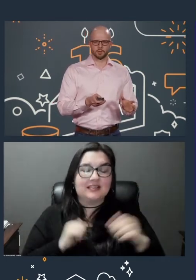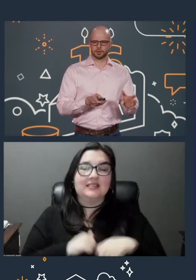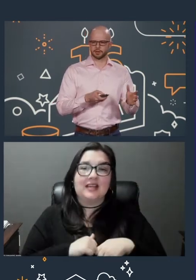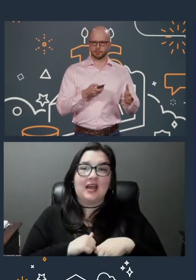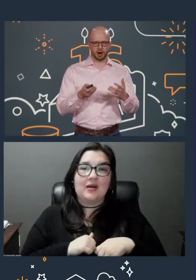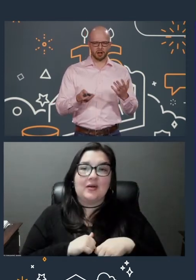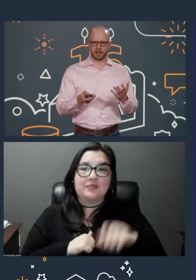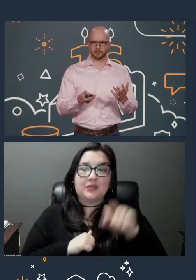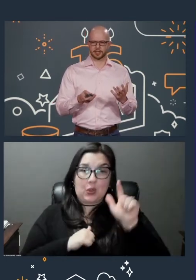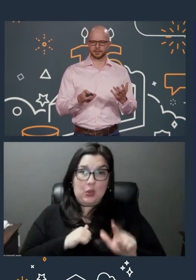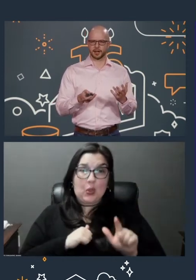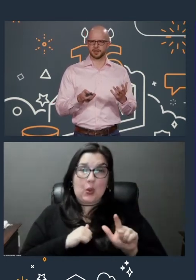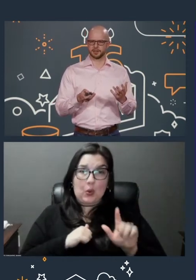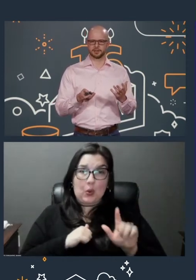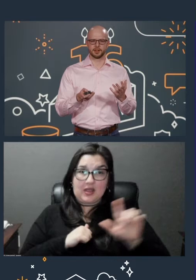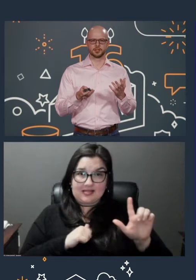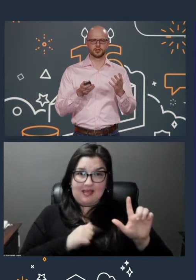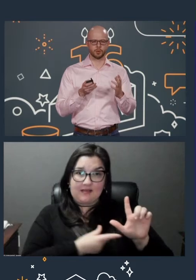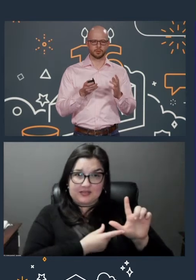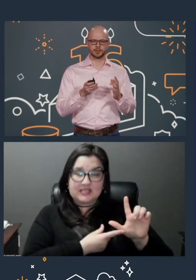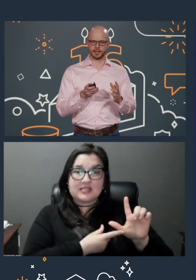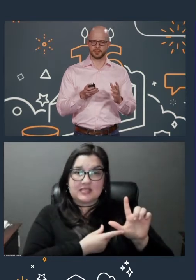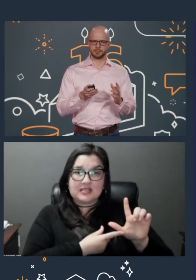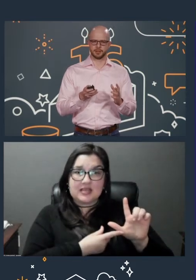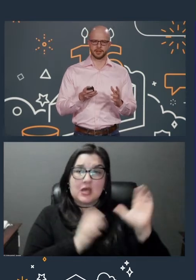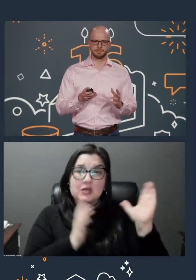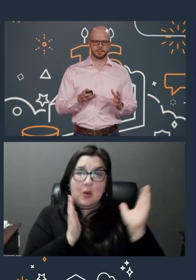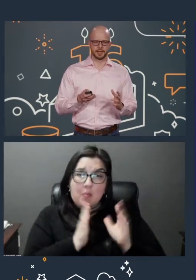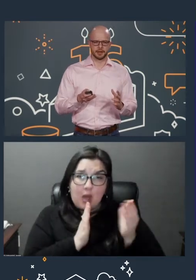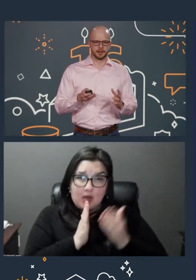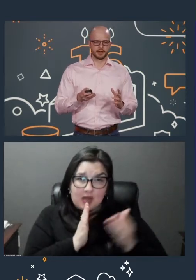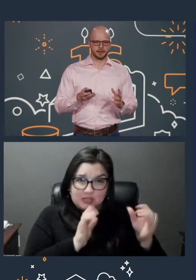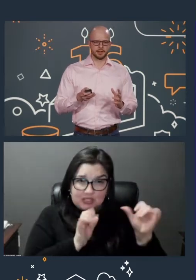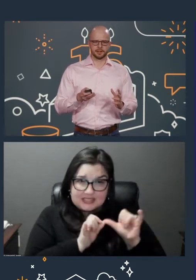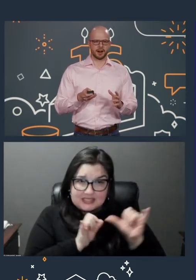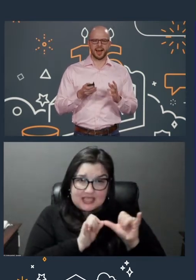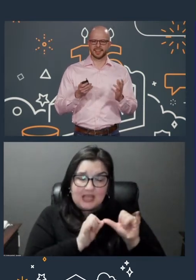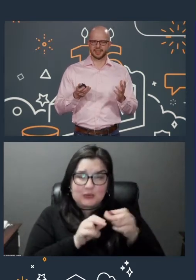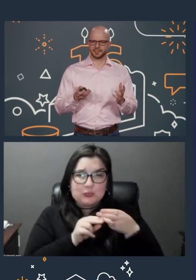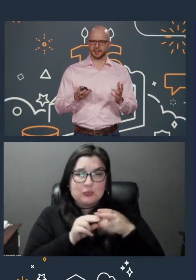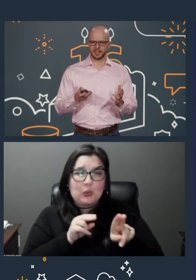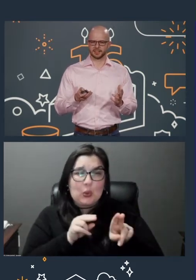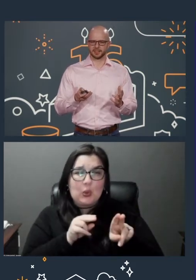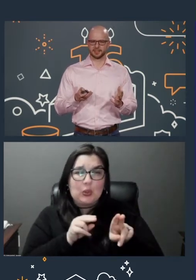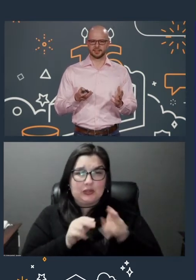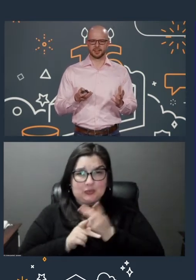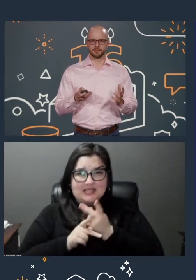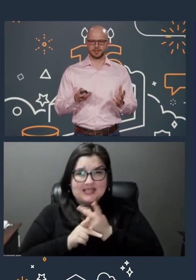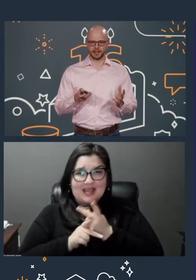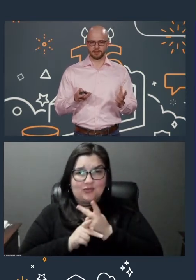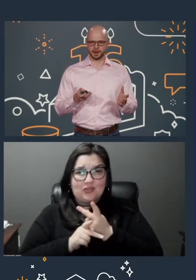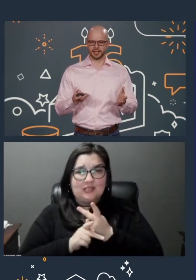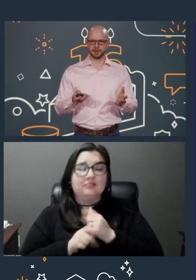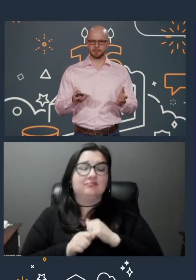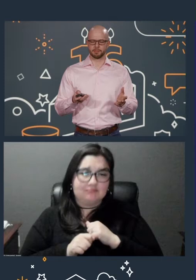With small object-sizes and a short retention period, you're highly unlikely to save data money